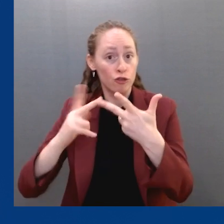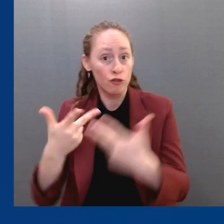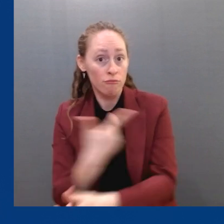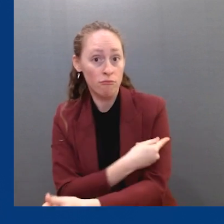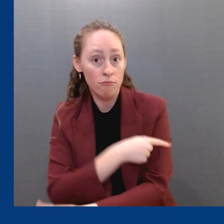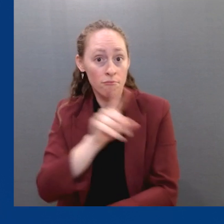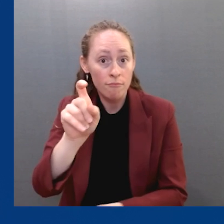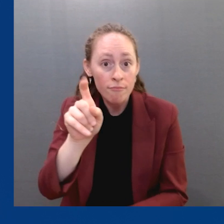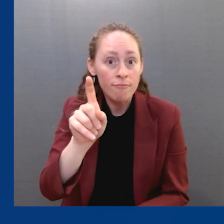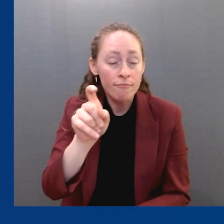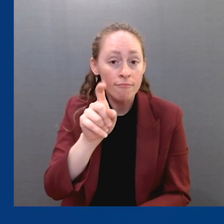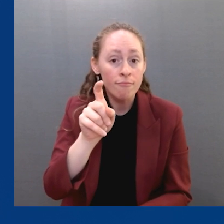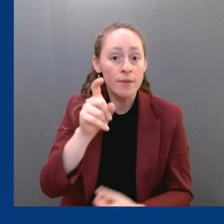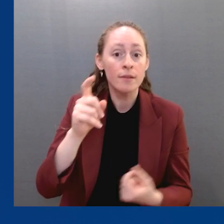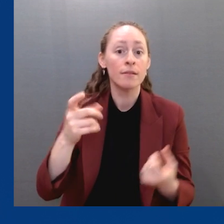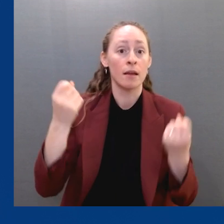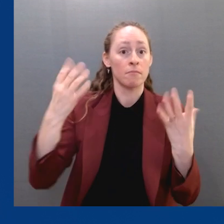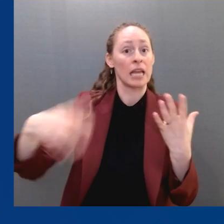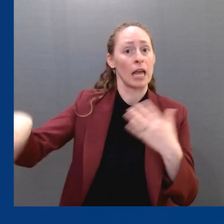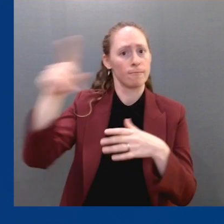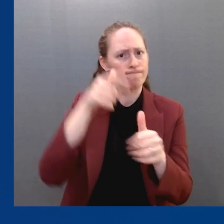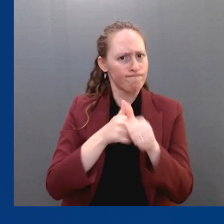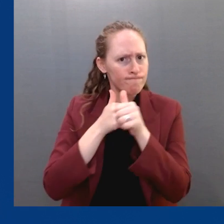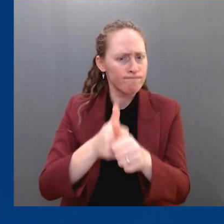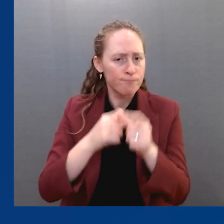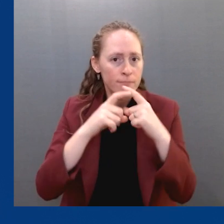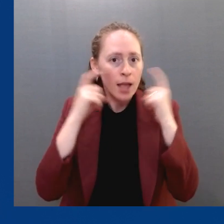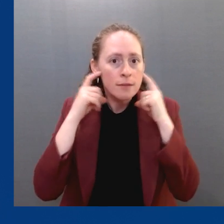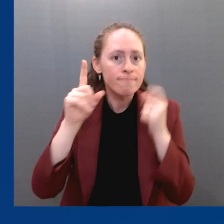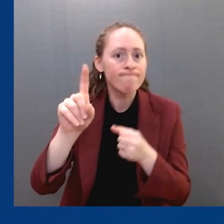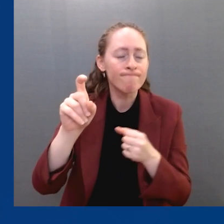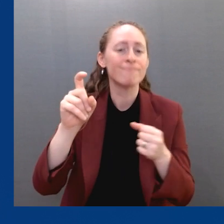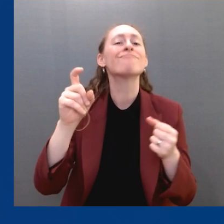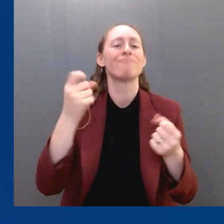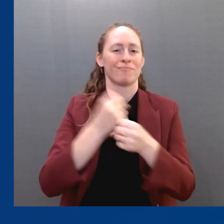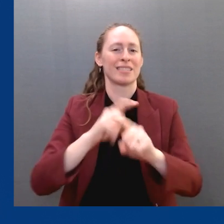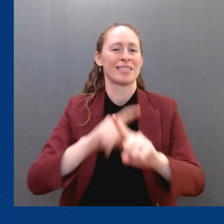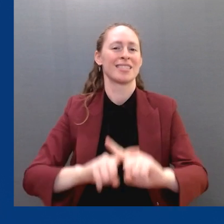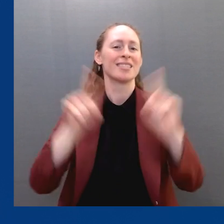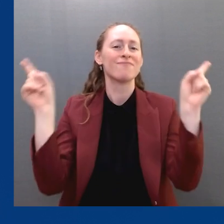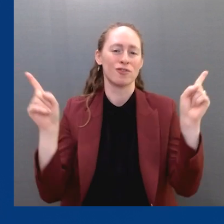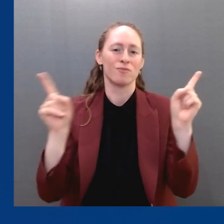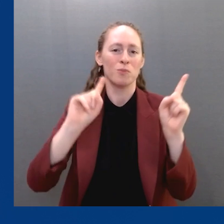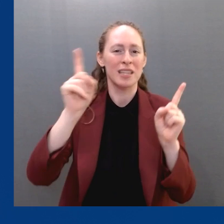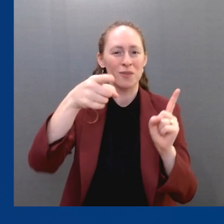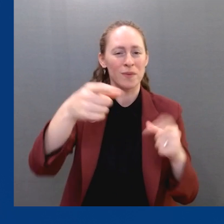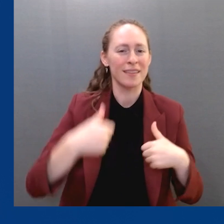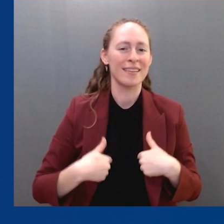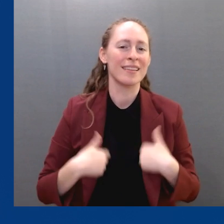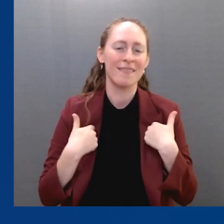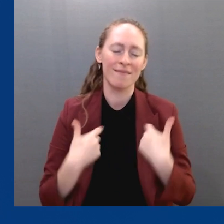While there's no evidence available to suggest that BA-4 or 5 cause more severe disease and we're still collecting data